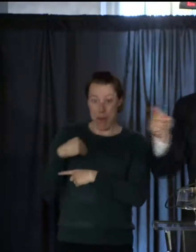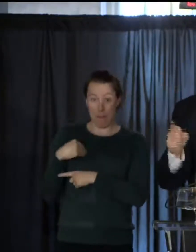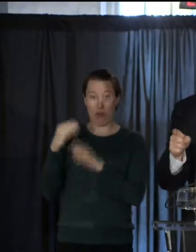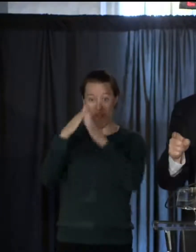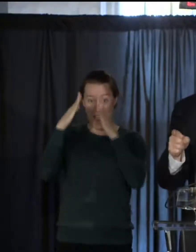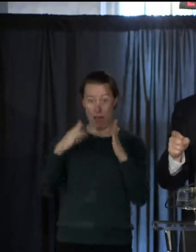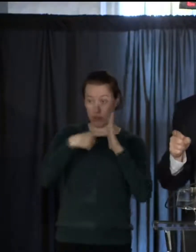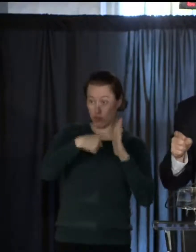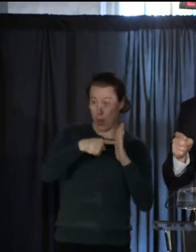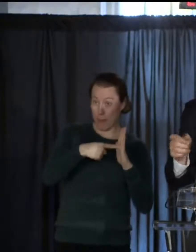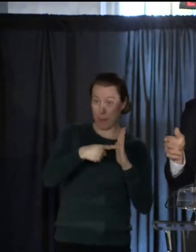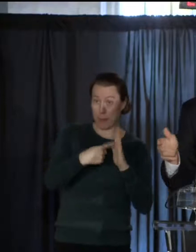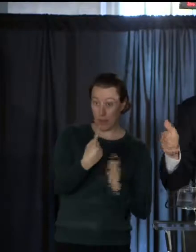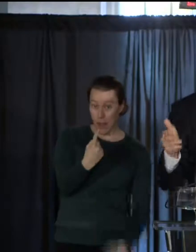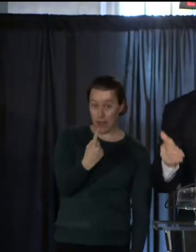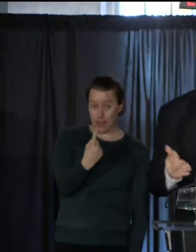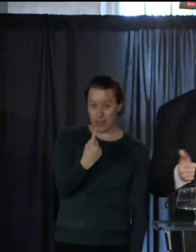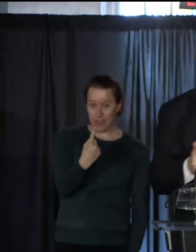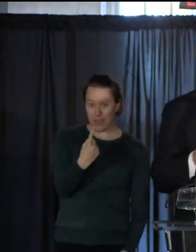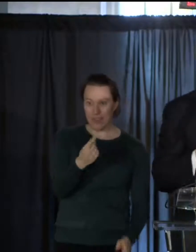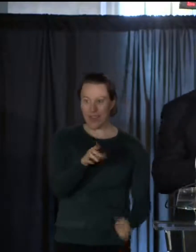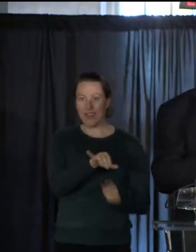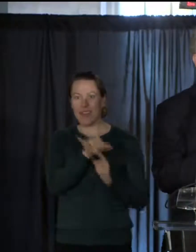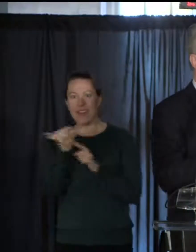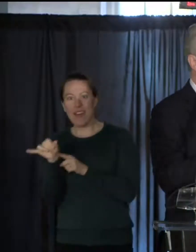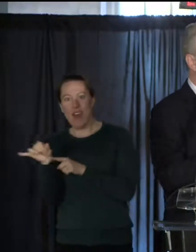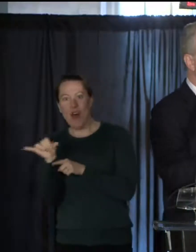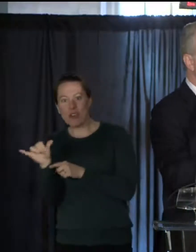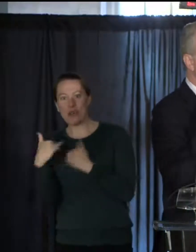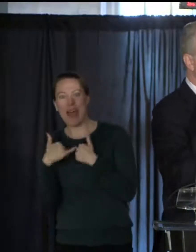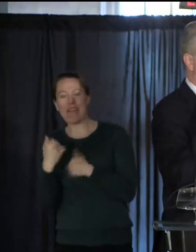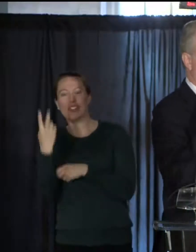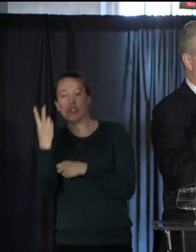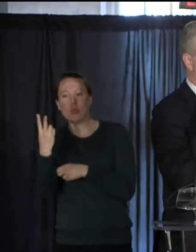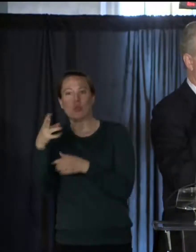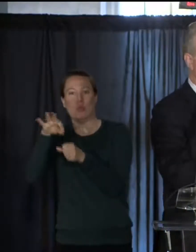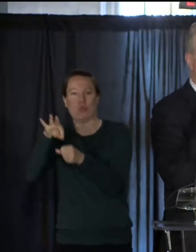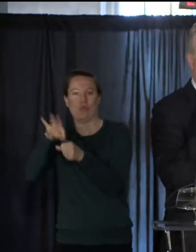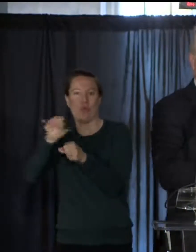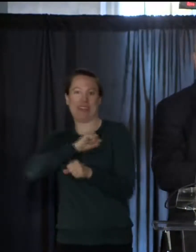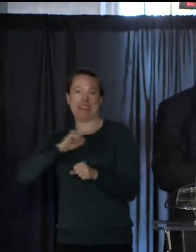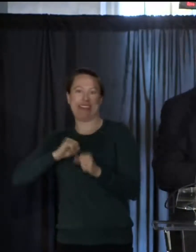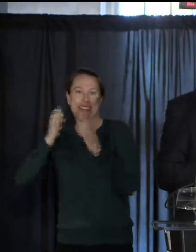OF REPRESENTATIVES BUT THEY ALSO HAVE TWO VOTING SENATORS.